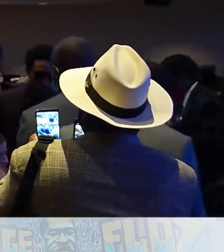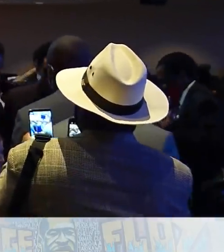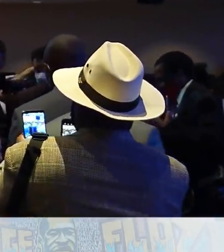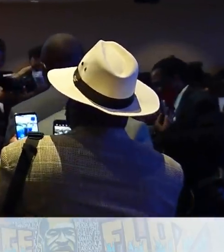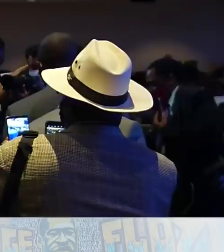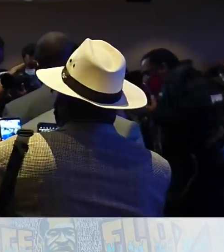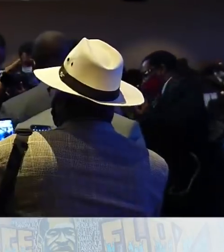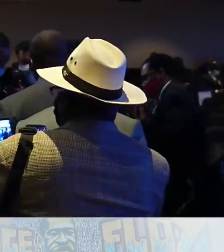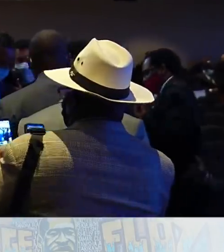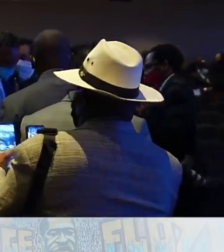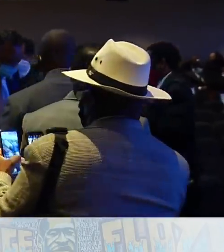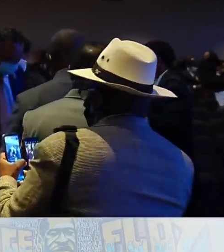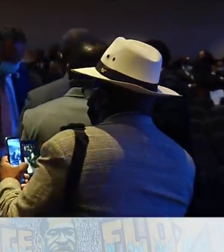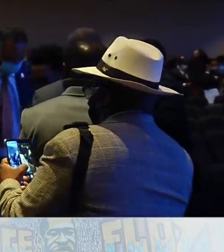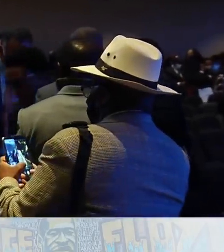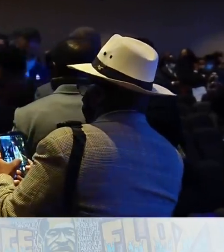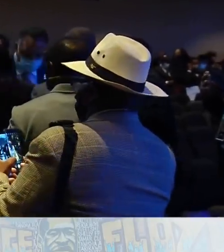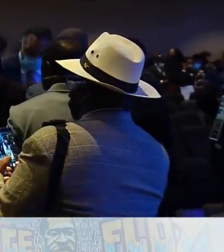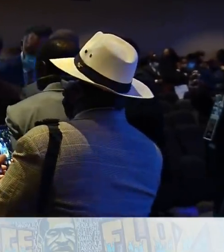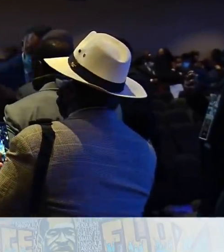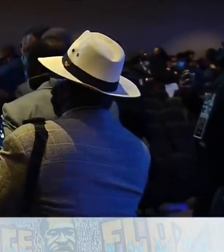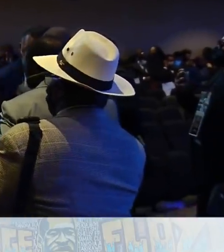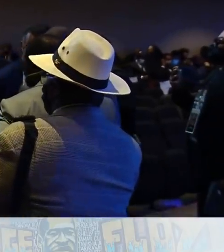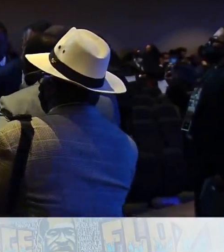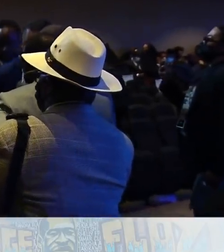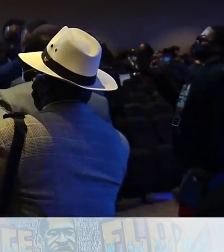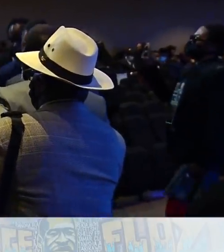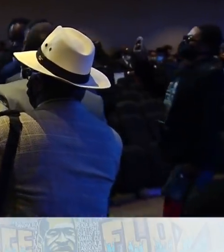SO I PICK UP MY CROSS